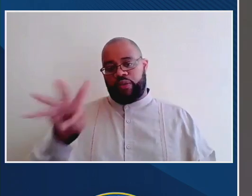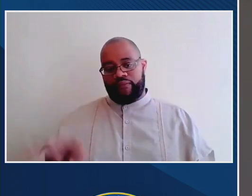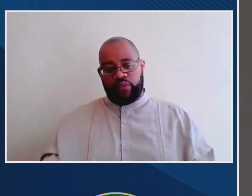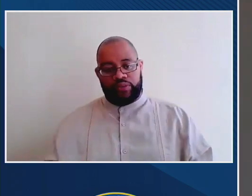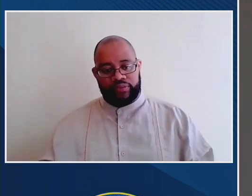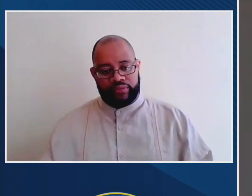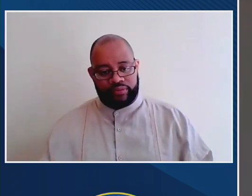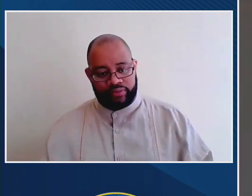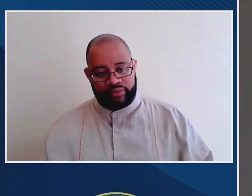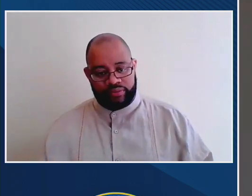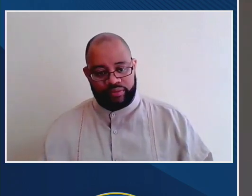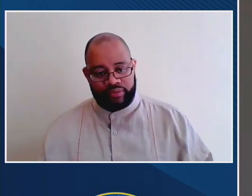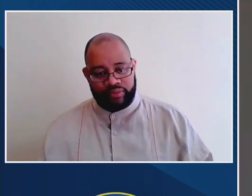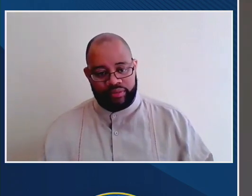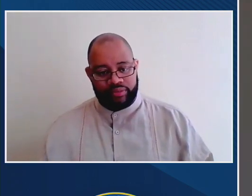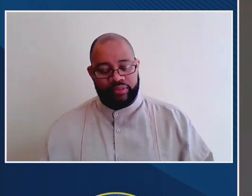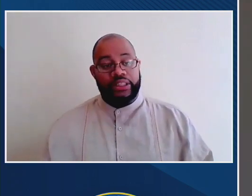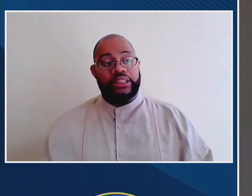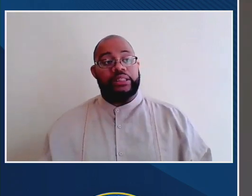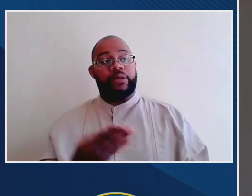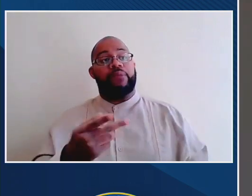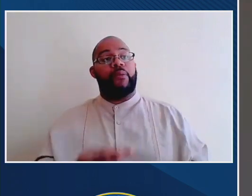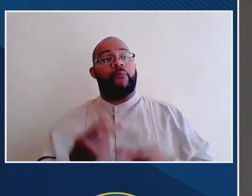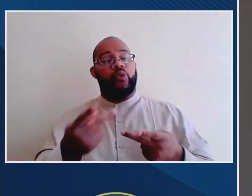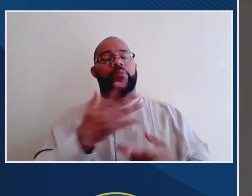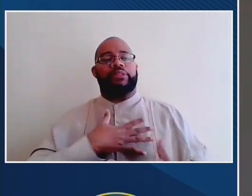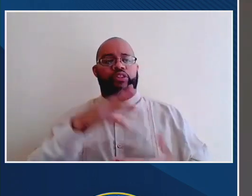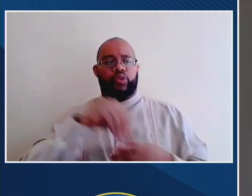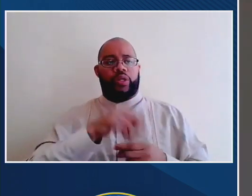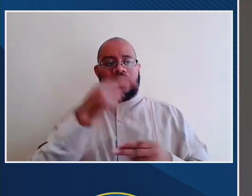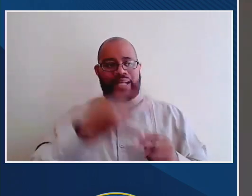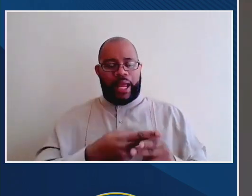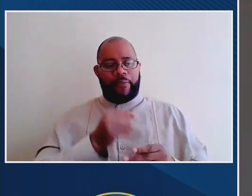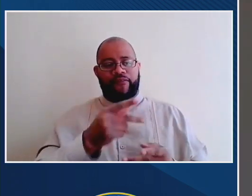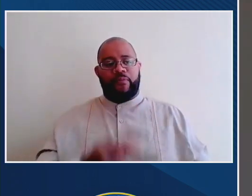If submitting a proposal, please include the name of the proposed constituency